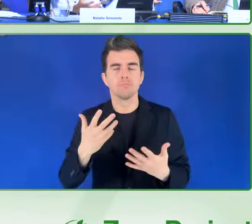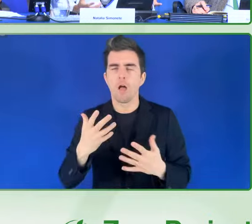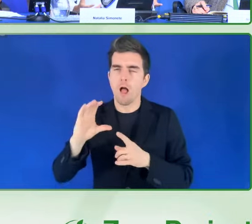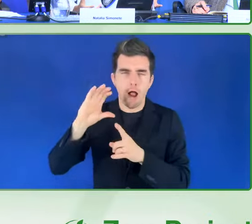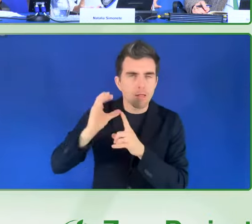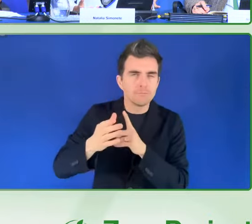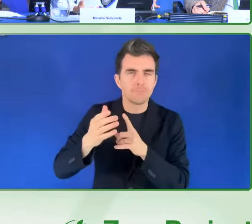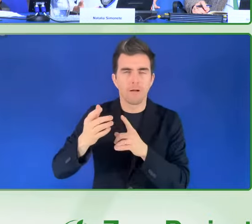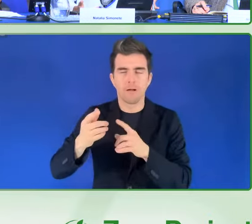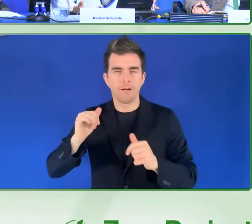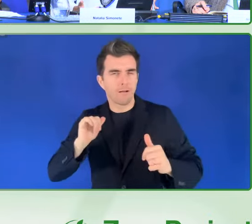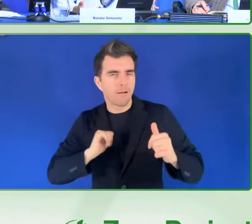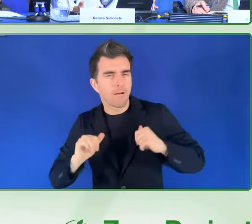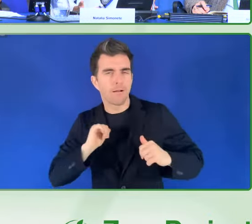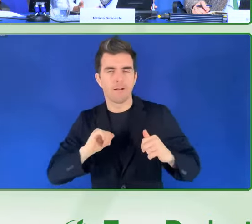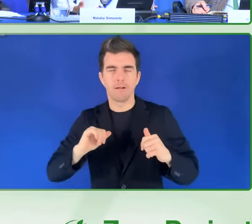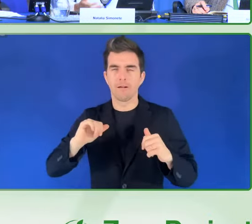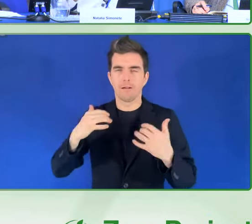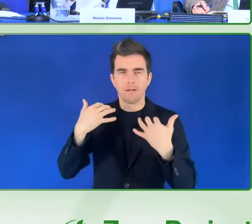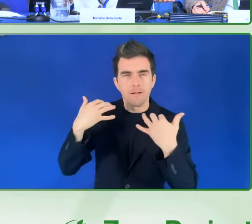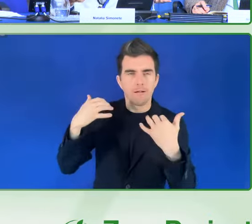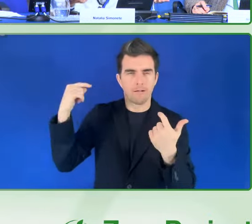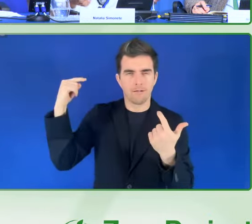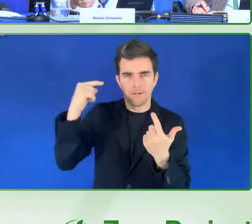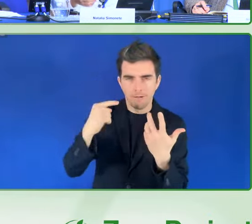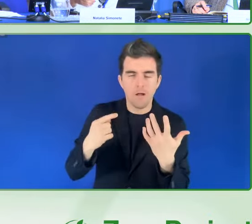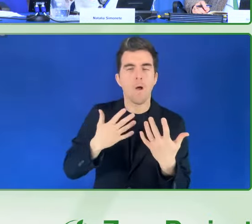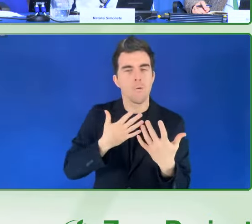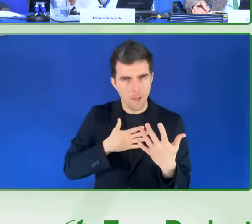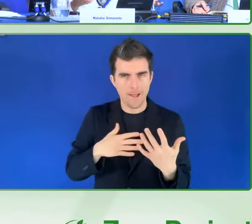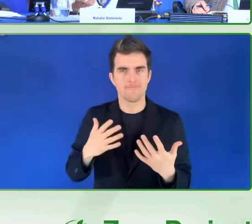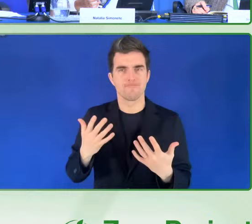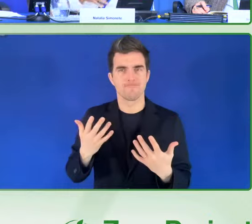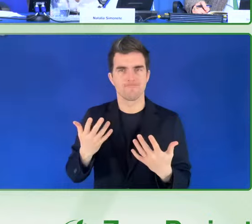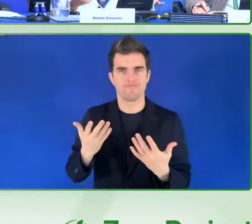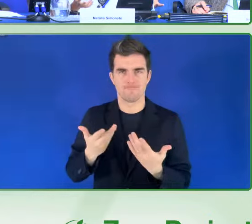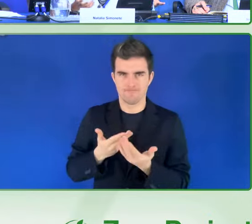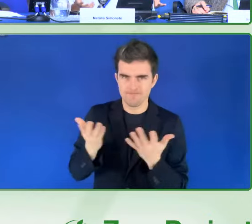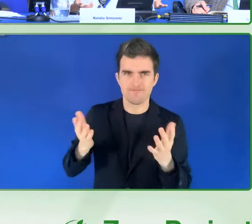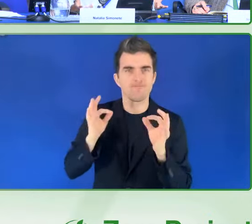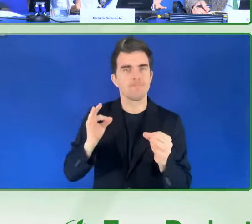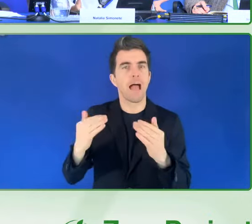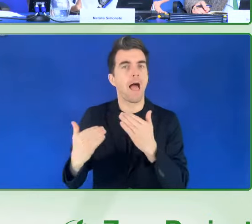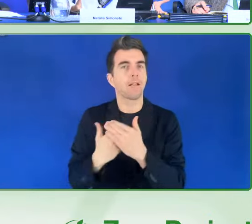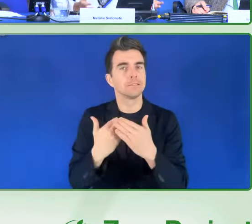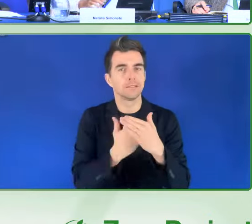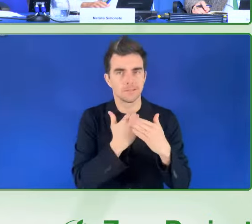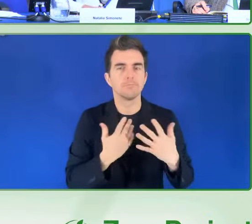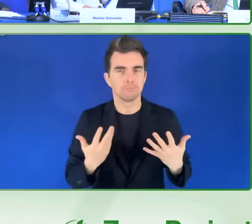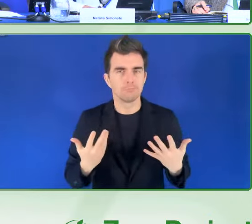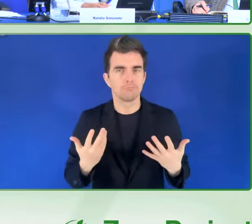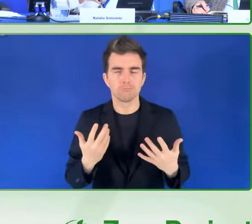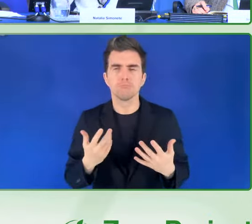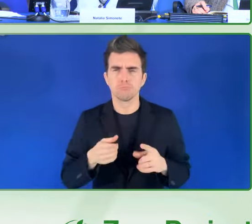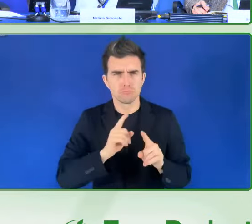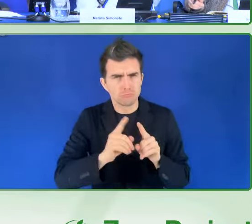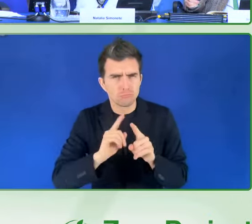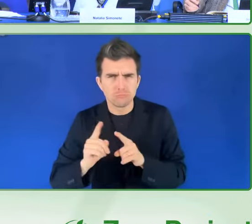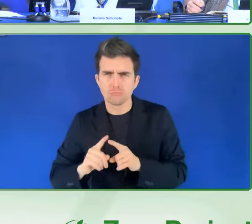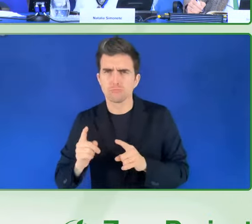I would like to congratulate their foundation for this effort.